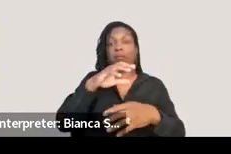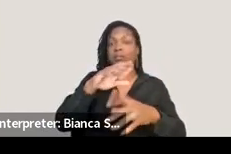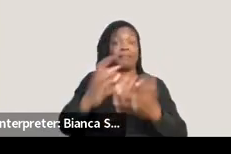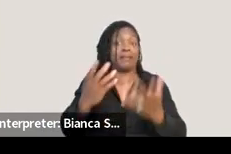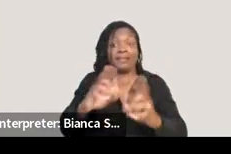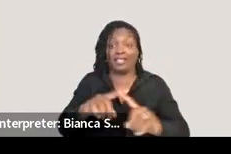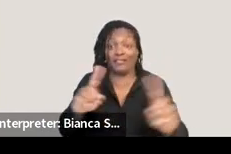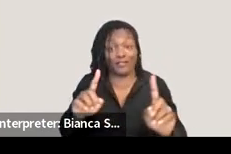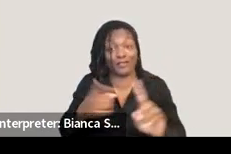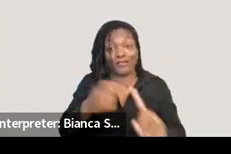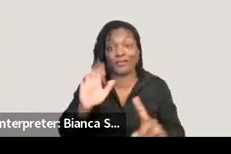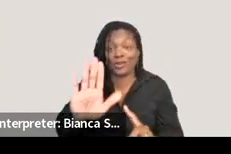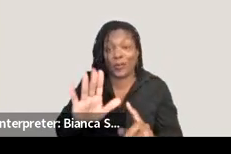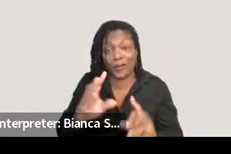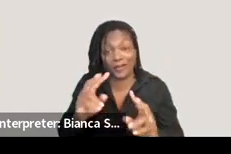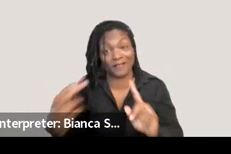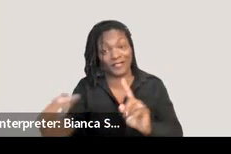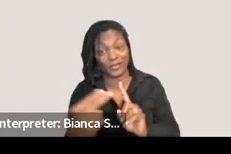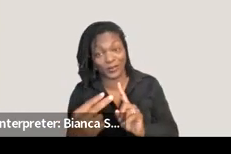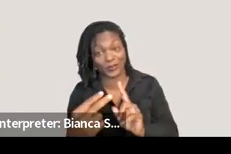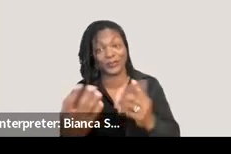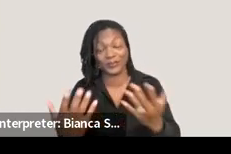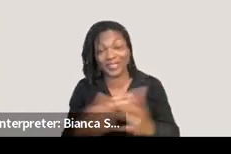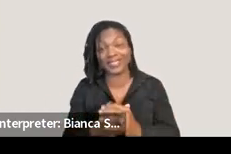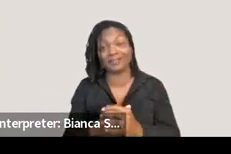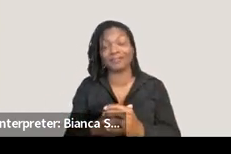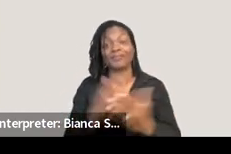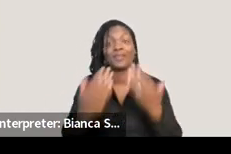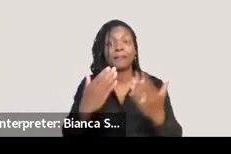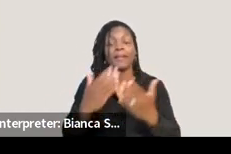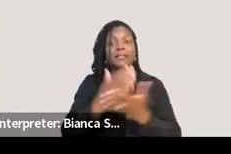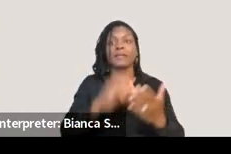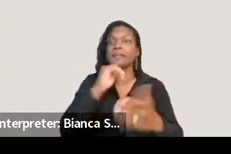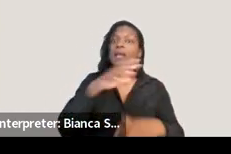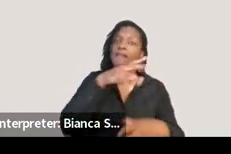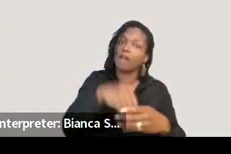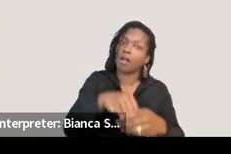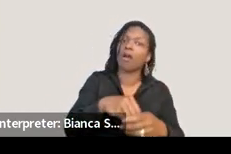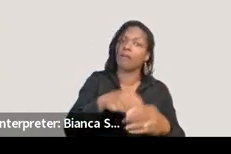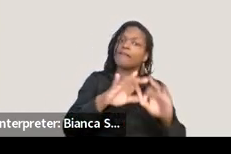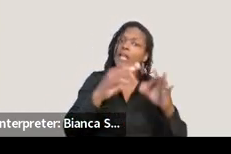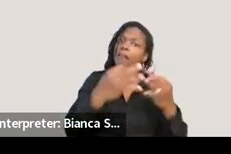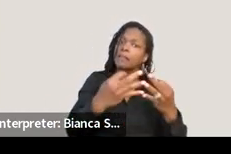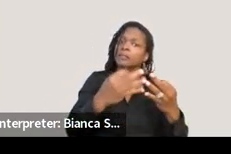So there might be some that are not. Involved, but there might be some that are very involved. Either way, it's still up to us to make sure that we're getting the communication out there.